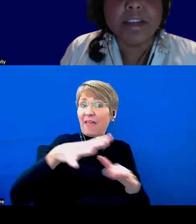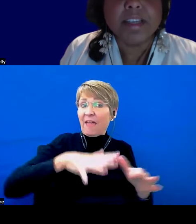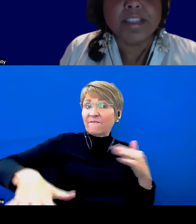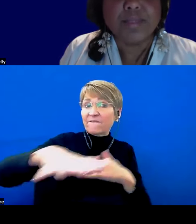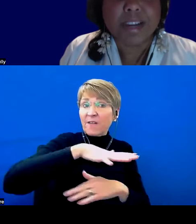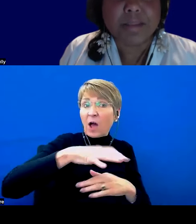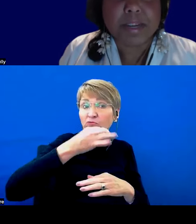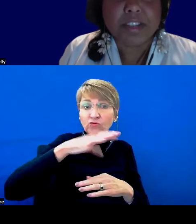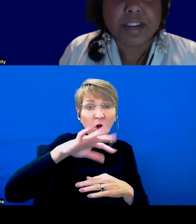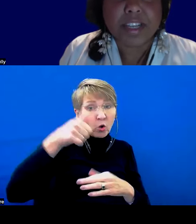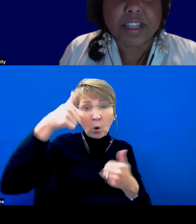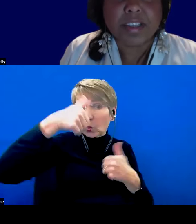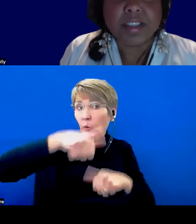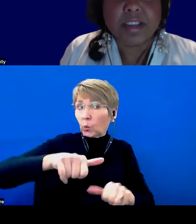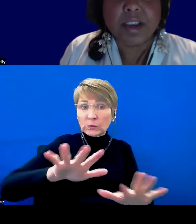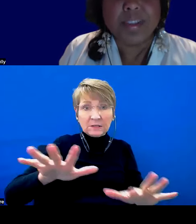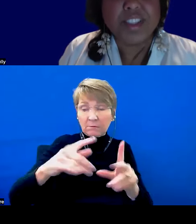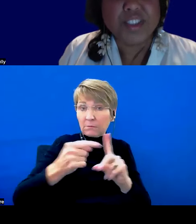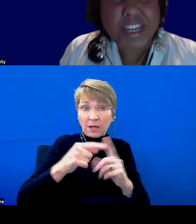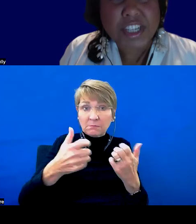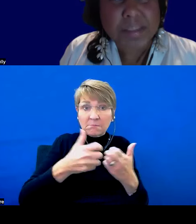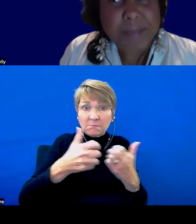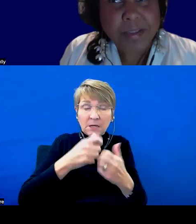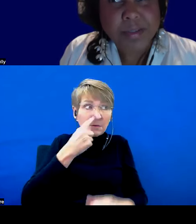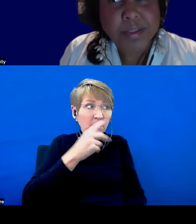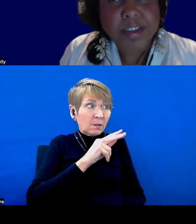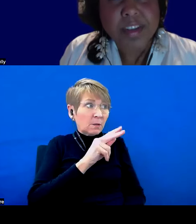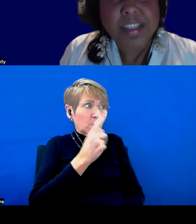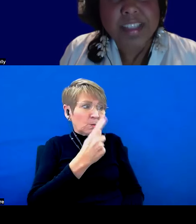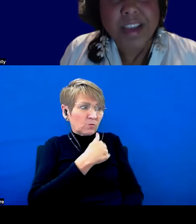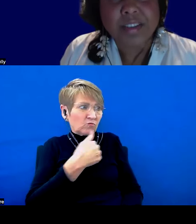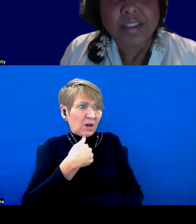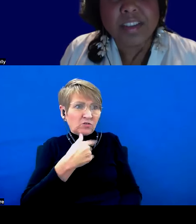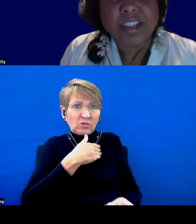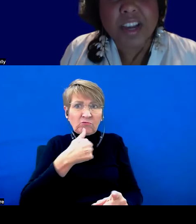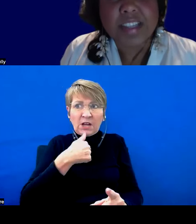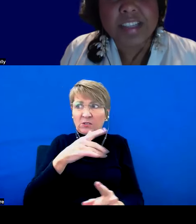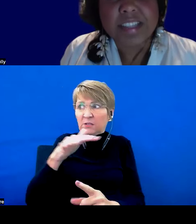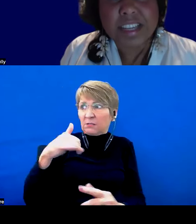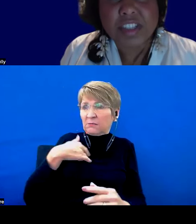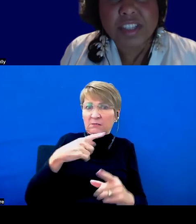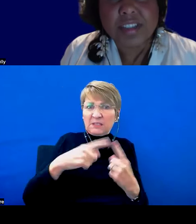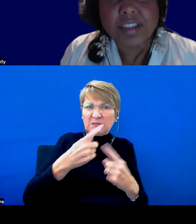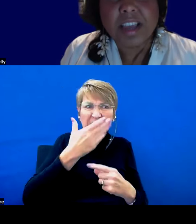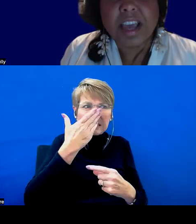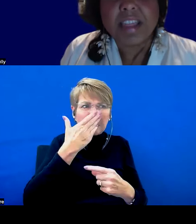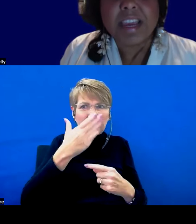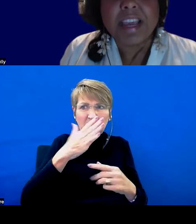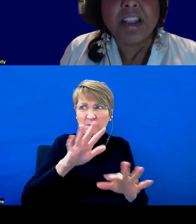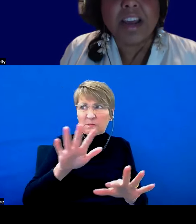surrounded by strangers with strange smells, sounds, sights and textures, they are likely